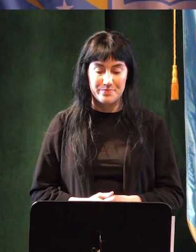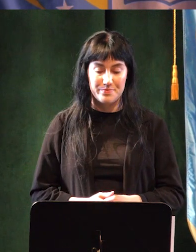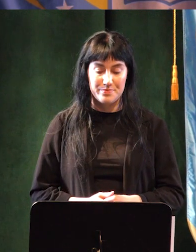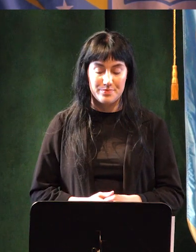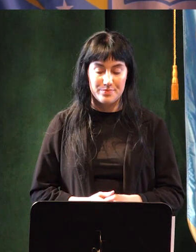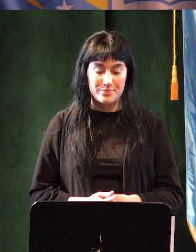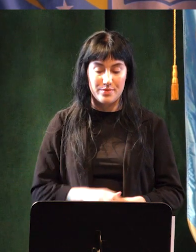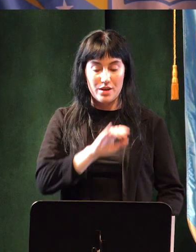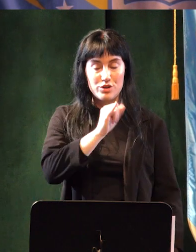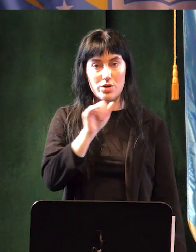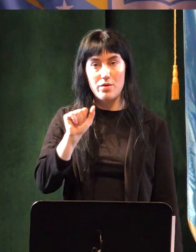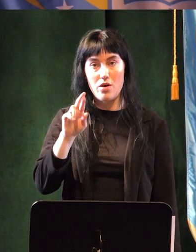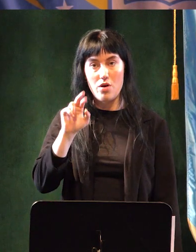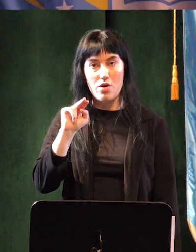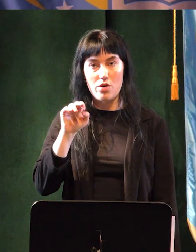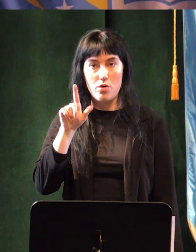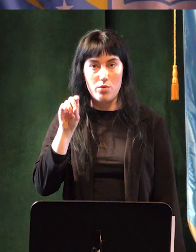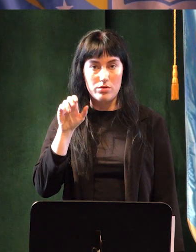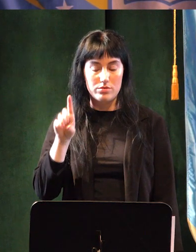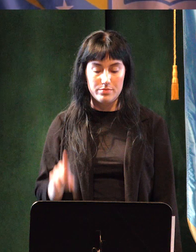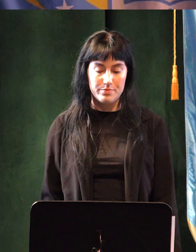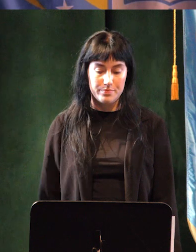Jeremy Arnold